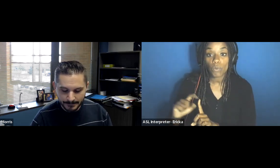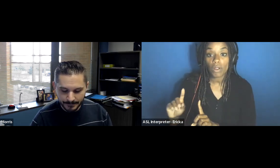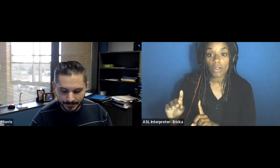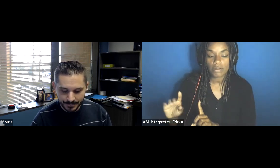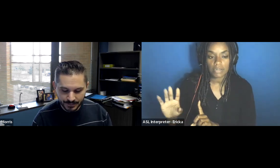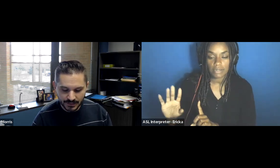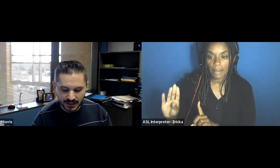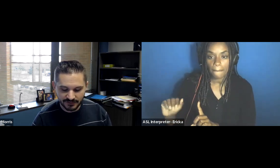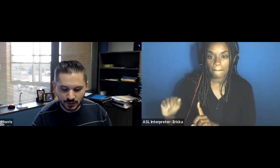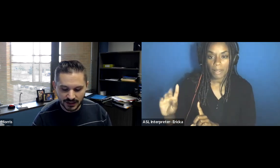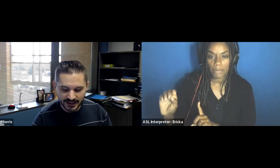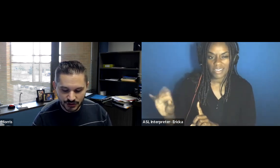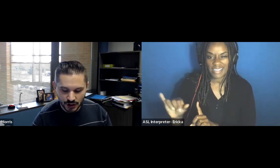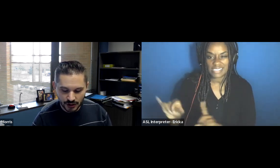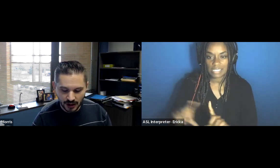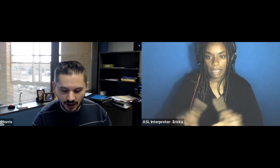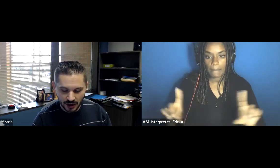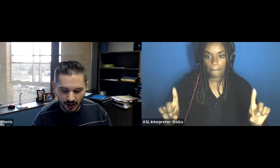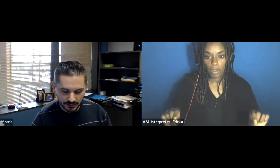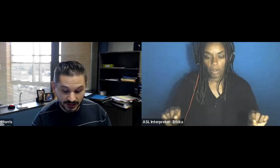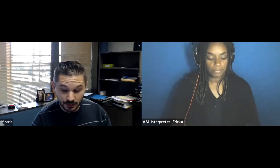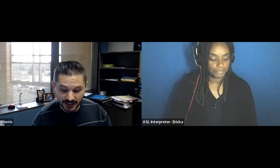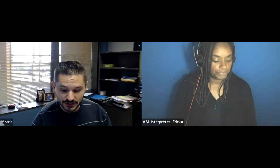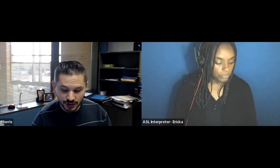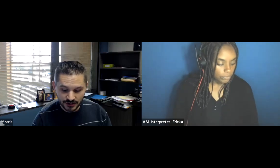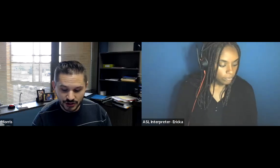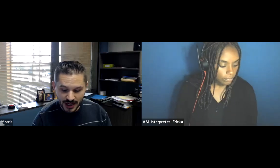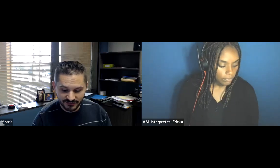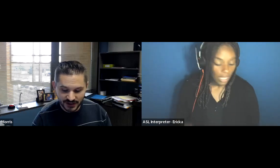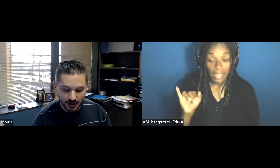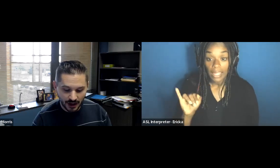If you have technical issues, please use the chat feature.